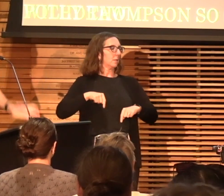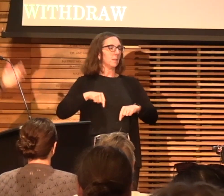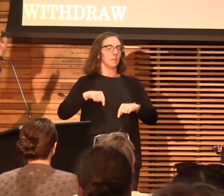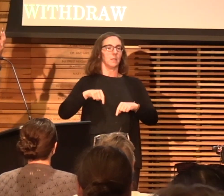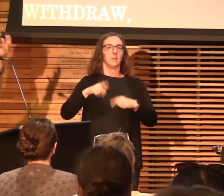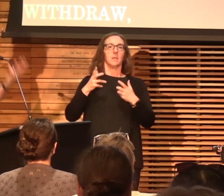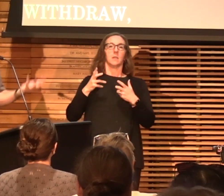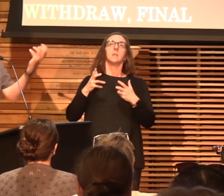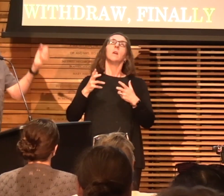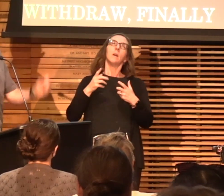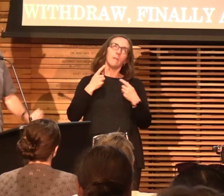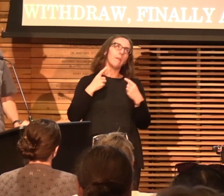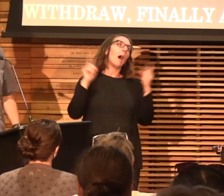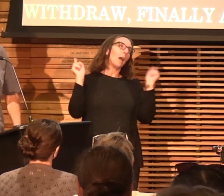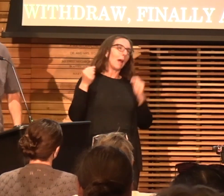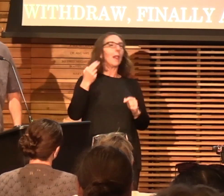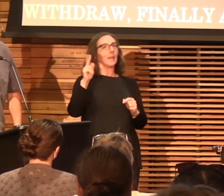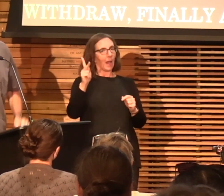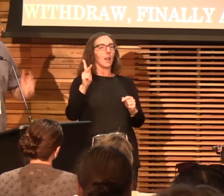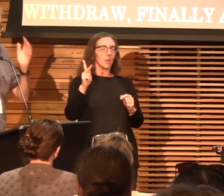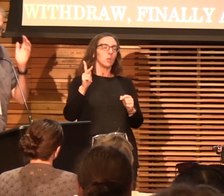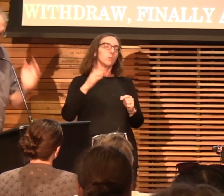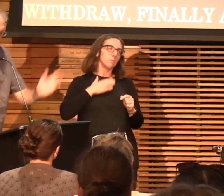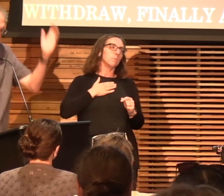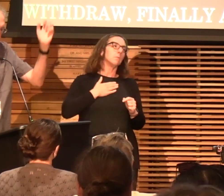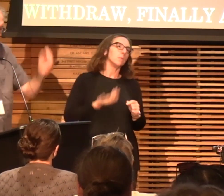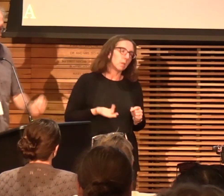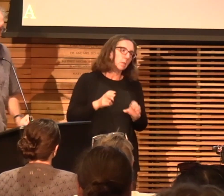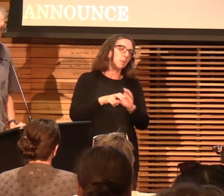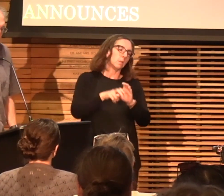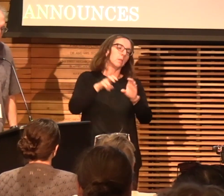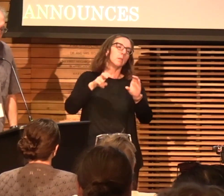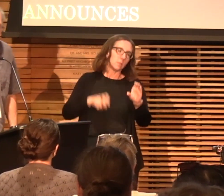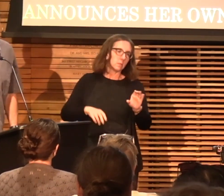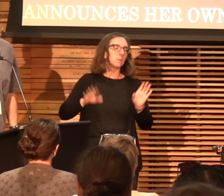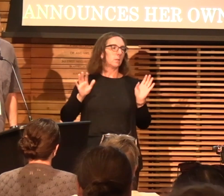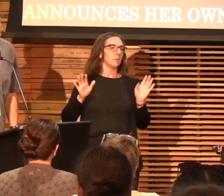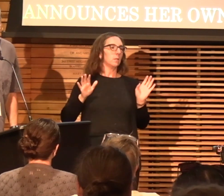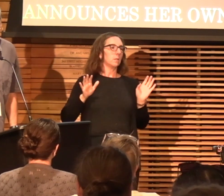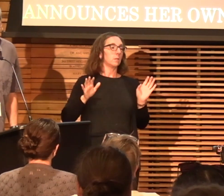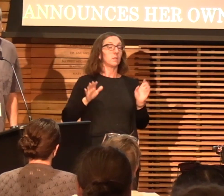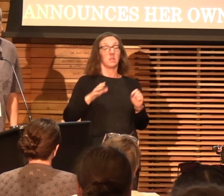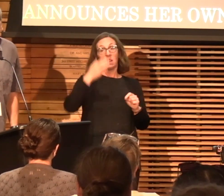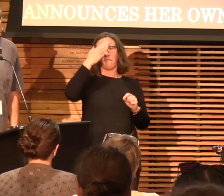Helen announces her own resignation. Again, front page of "The New York Times".